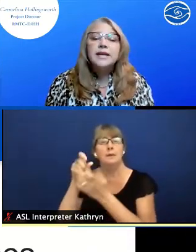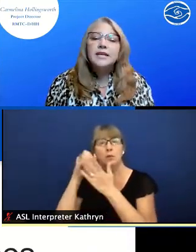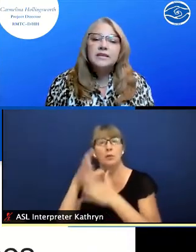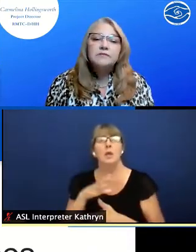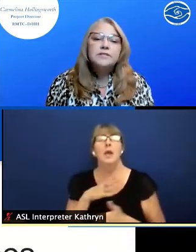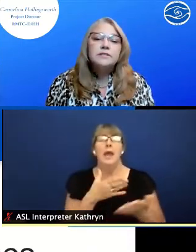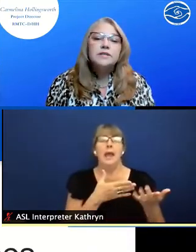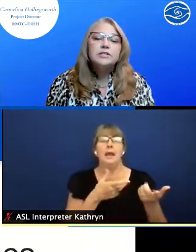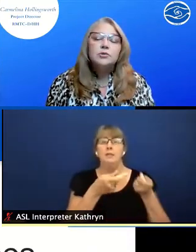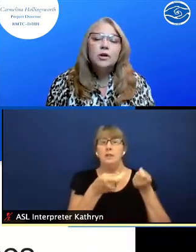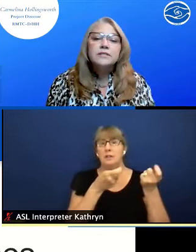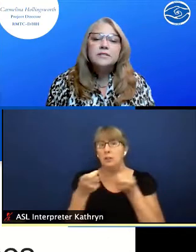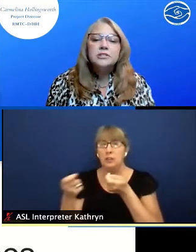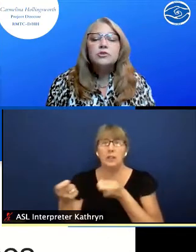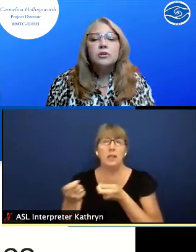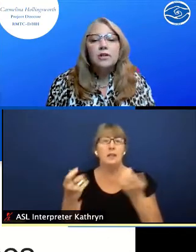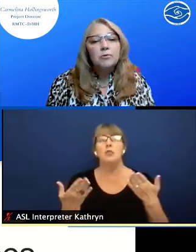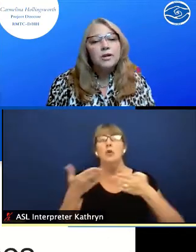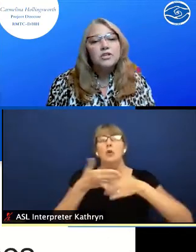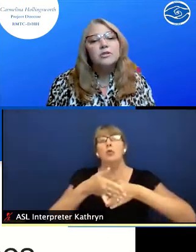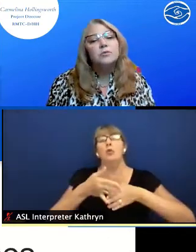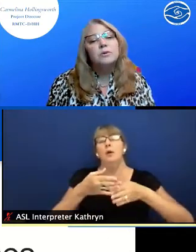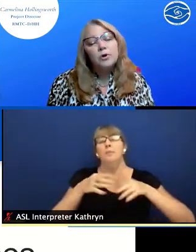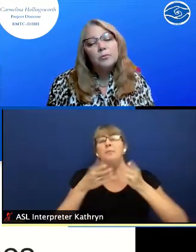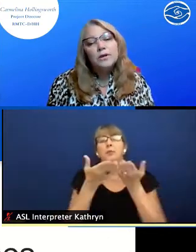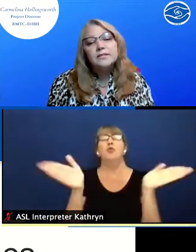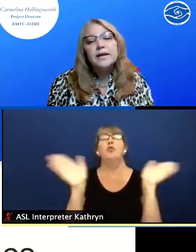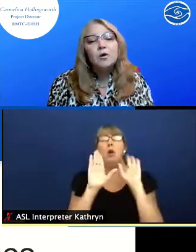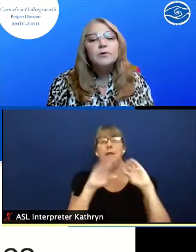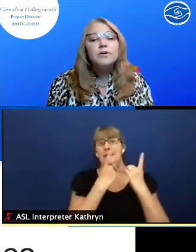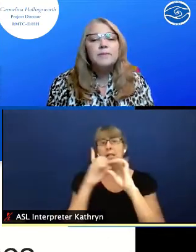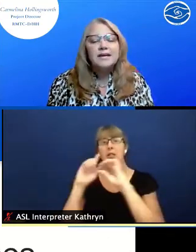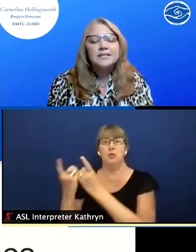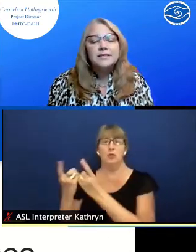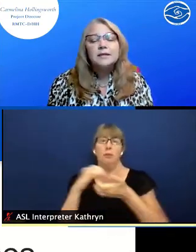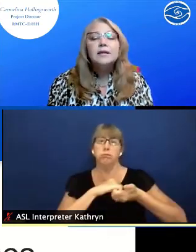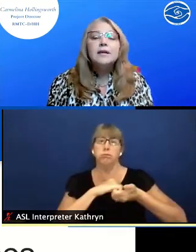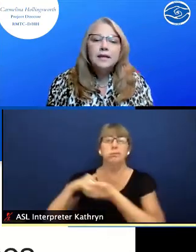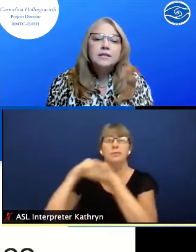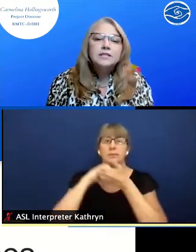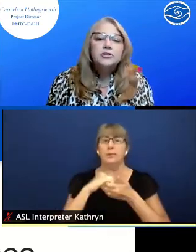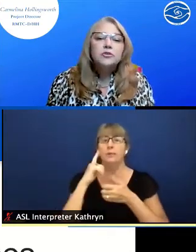and even facilitates cross district collaboration when appropriate to help build capacity and a continuum